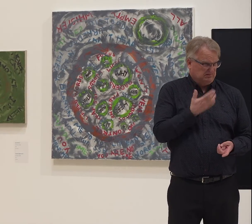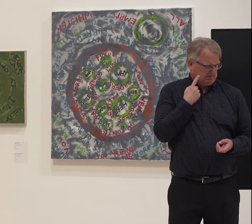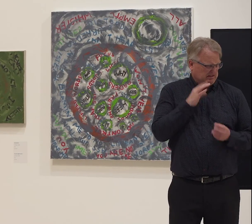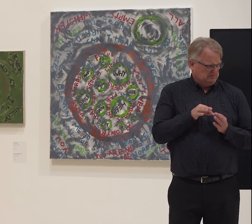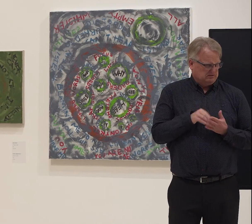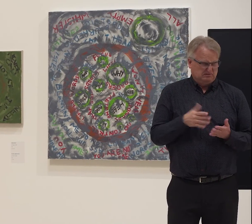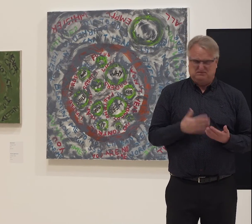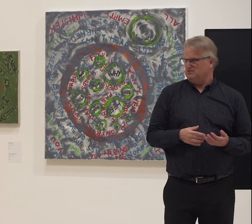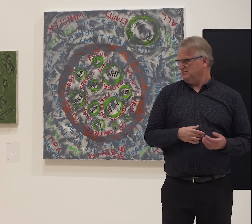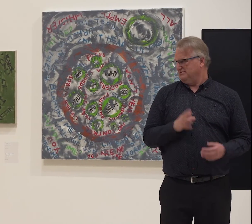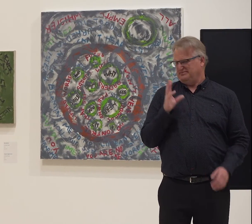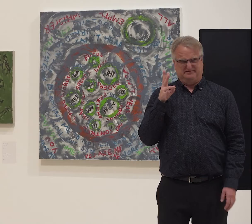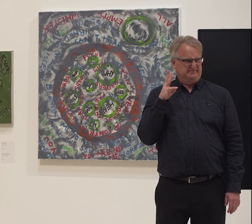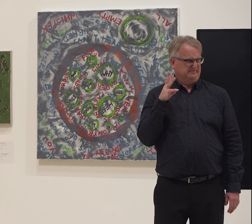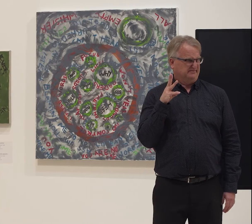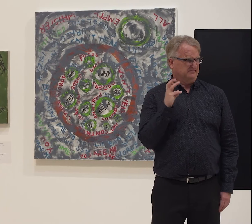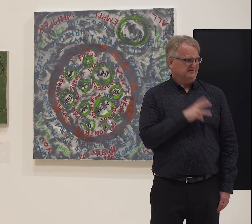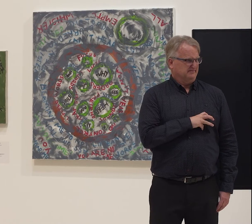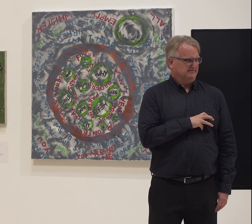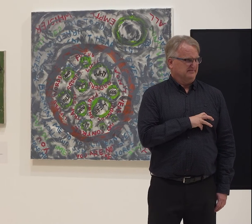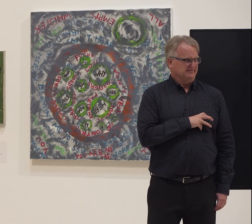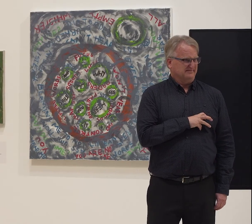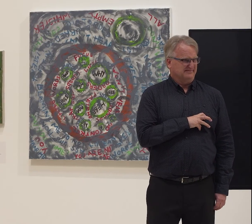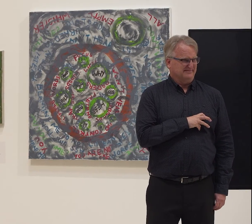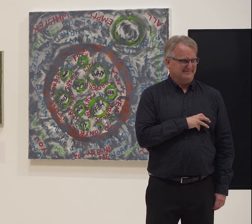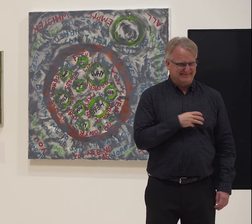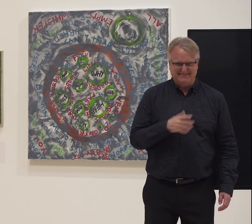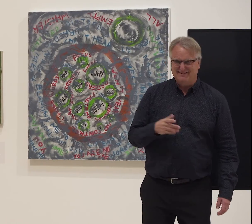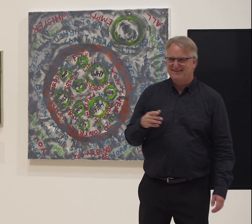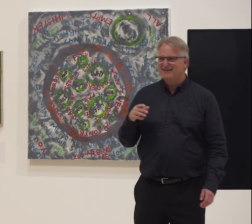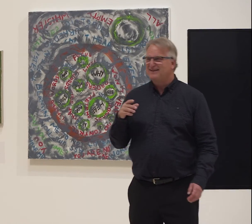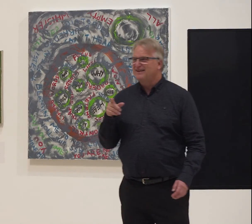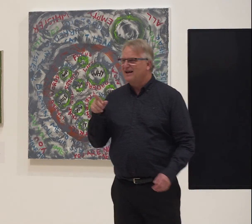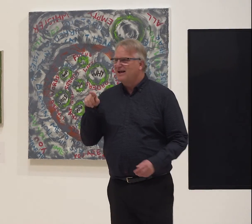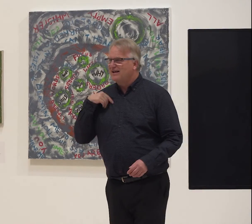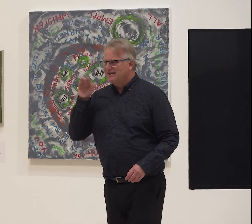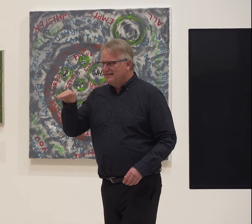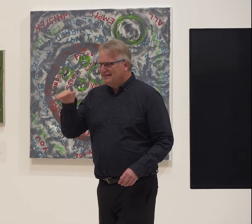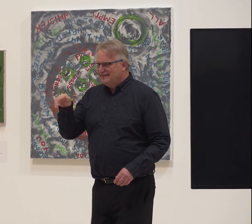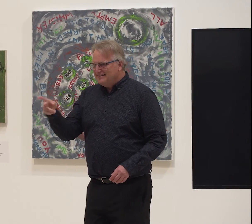I have to be honest--the Deaf people, the Deaf students are going to not want you at their table.